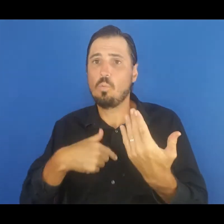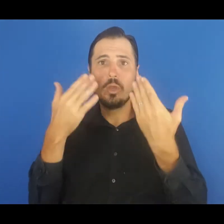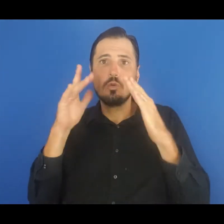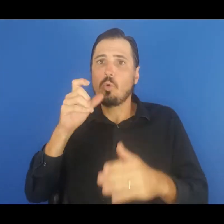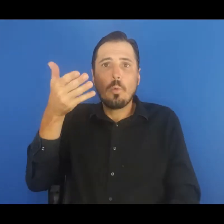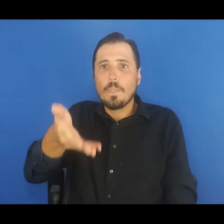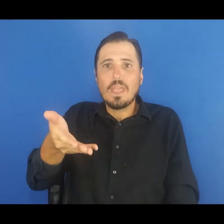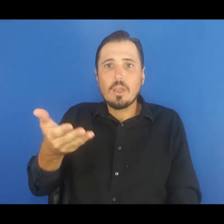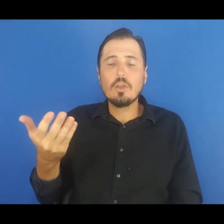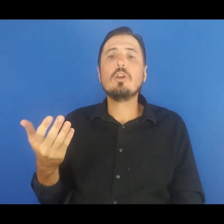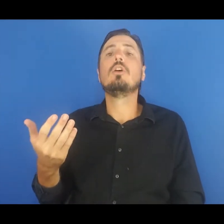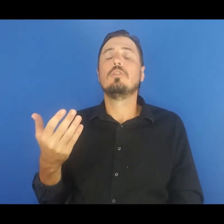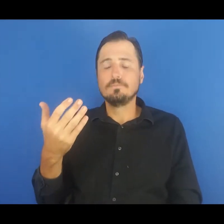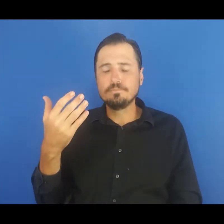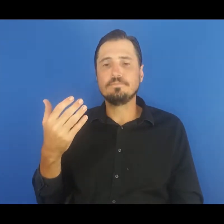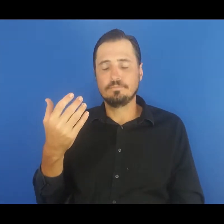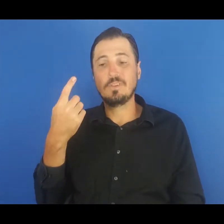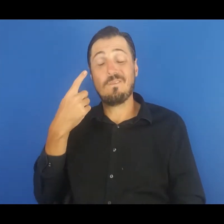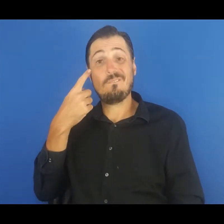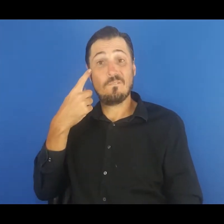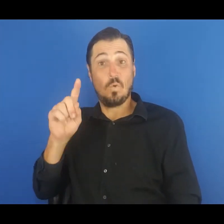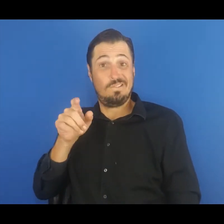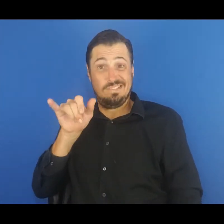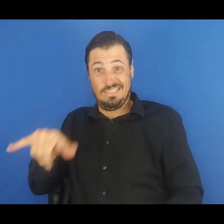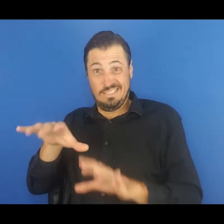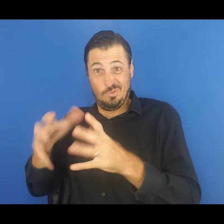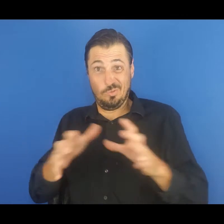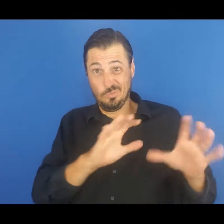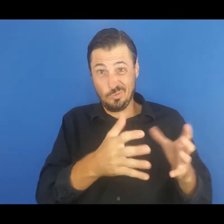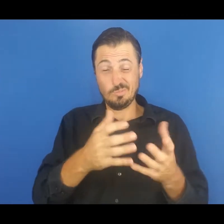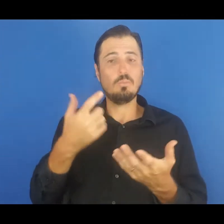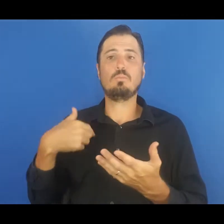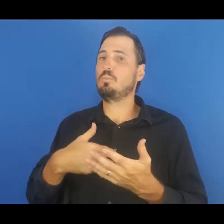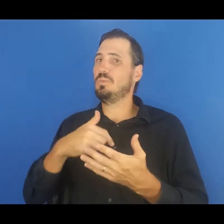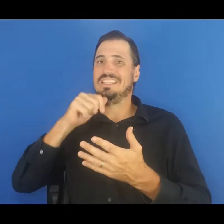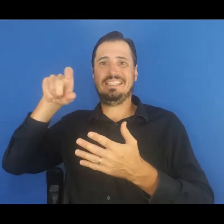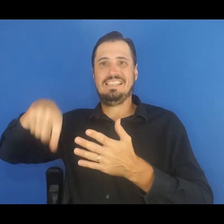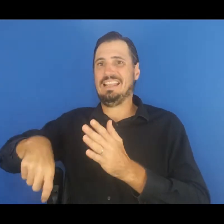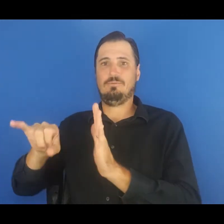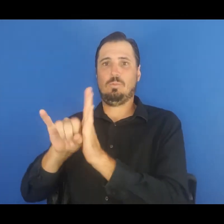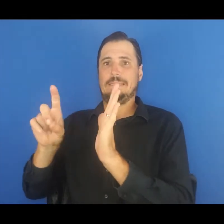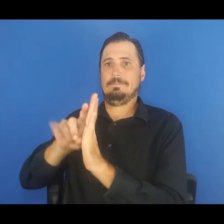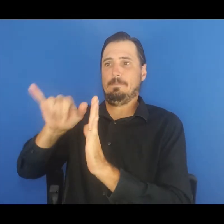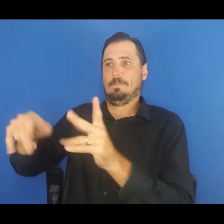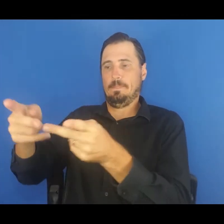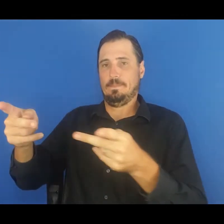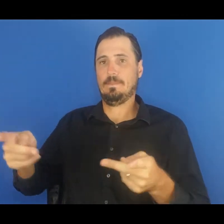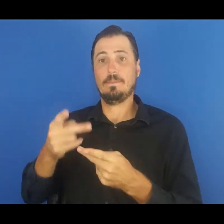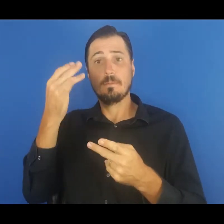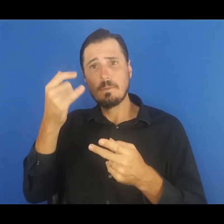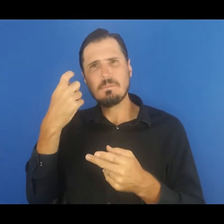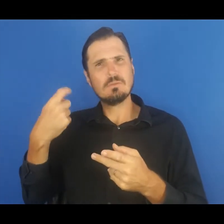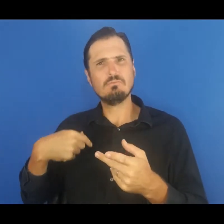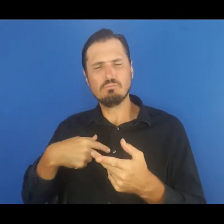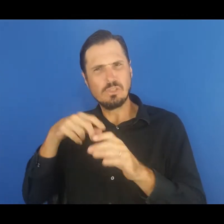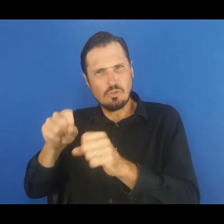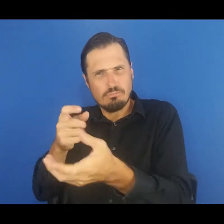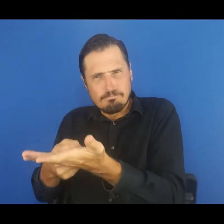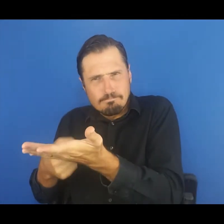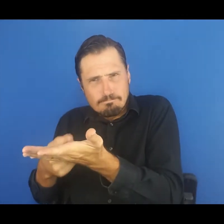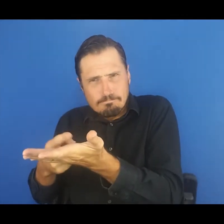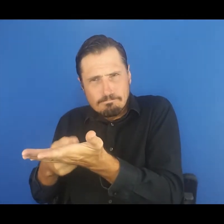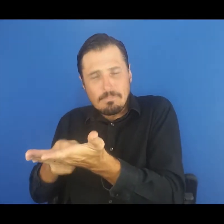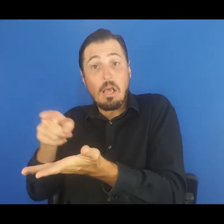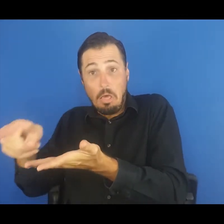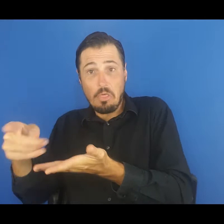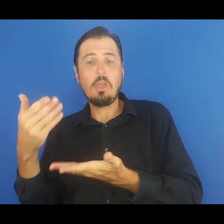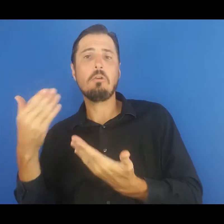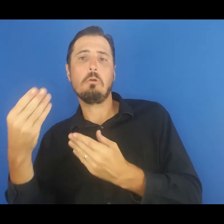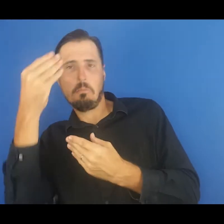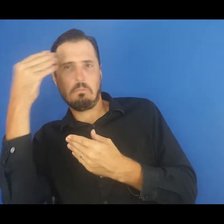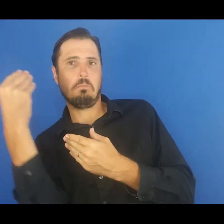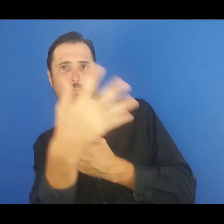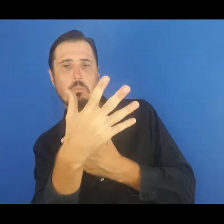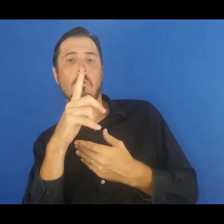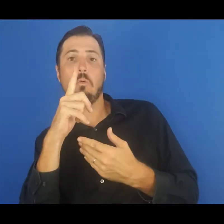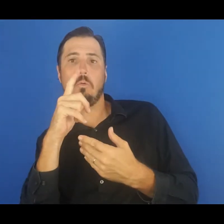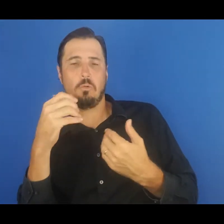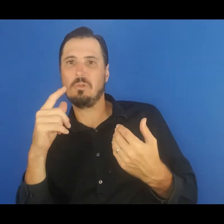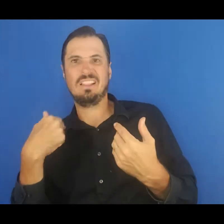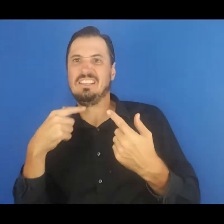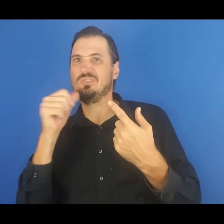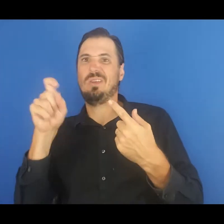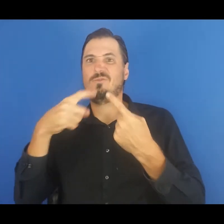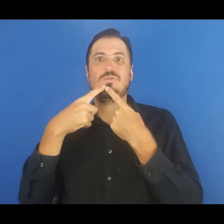For our current clusters, we did not have to identify the locations since we were able to work with both sites to notify everyone at risk. For our restaurant cluster, this only involved staff, not patrons,